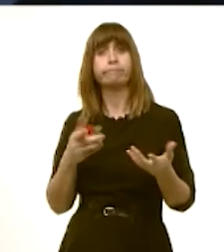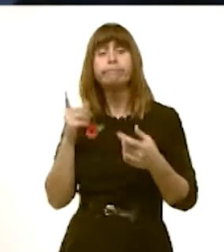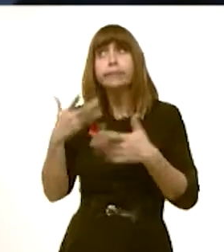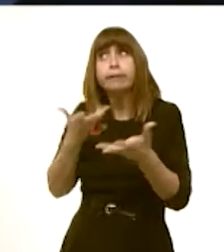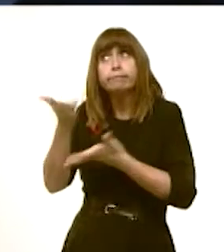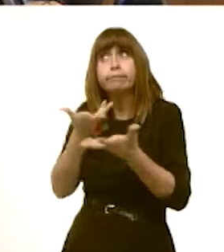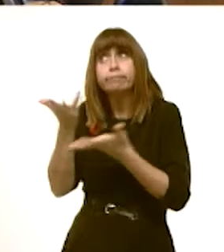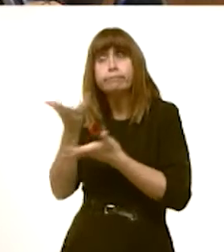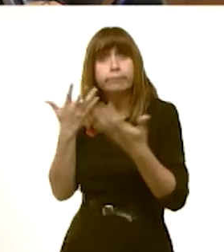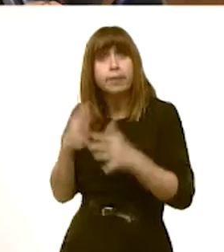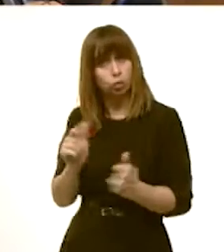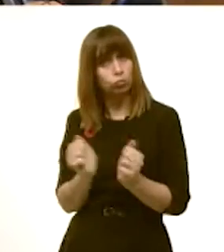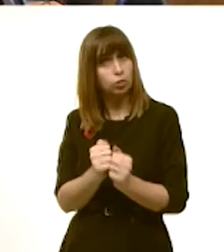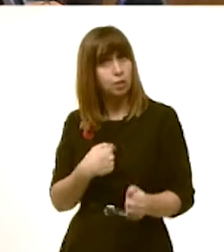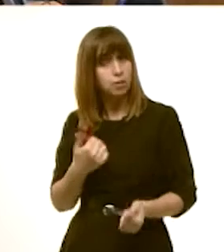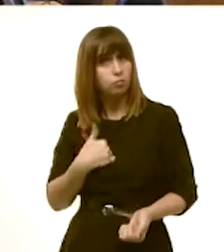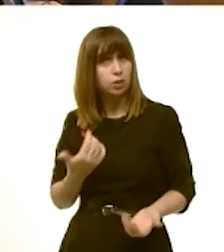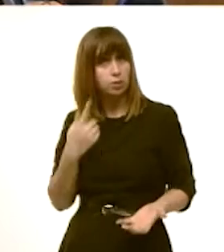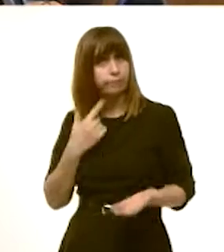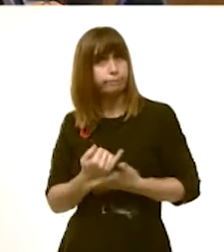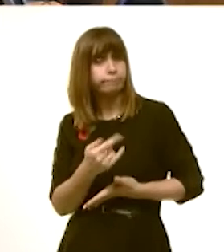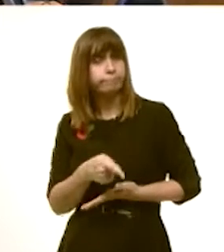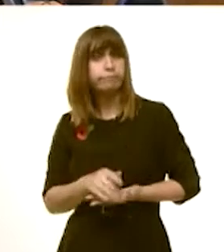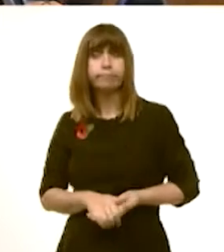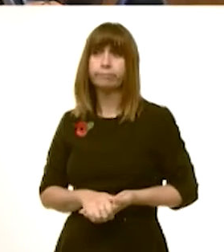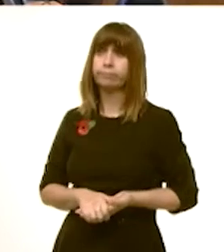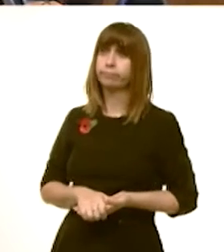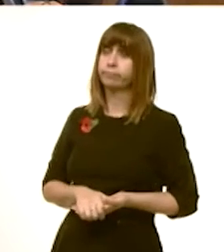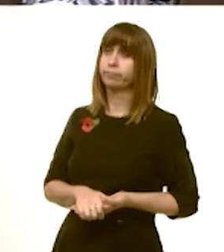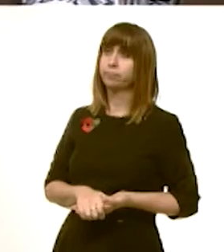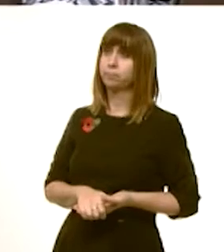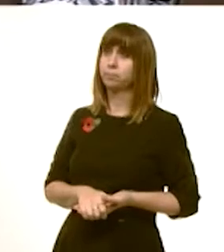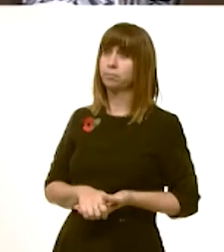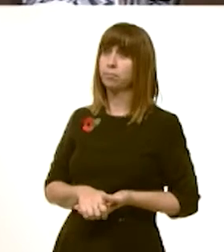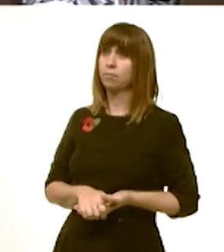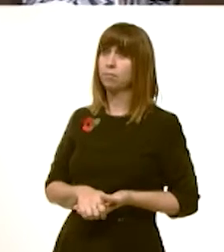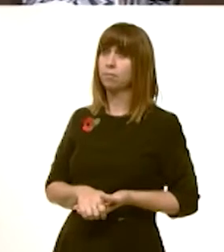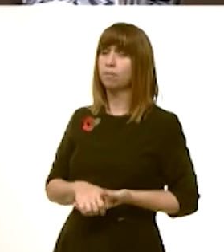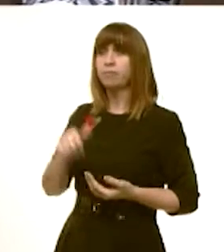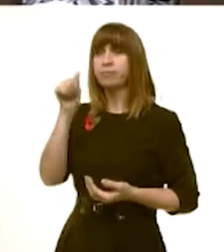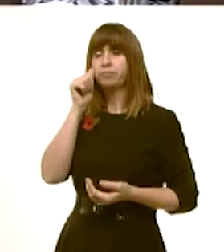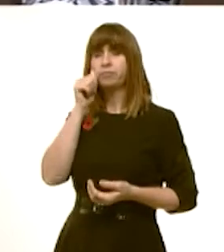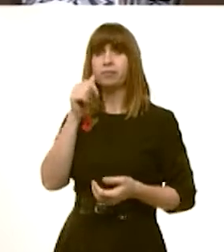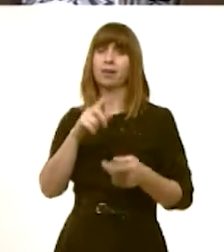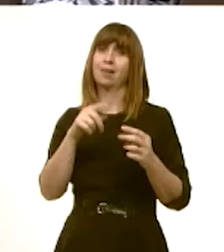to this end? Carwyn Jones: Yes, this is exactlyó. One of the points, of course, is that unfair trade practices are one of the problems that